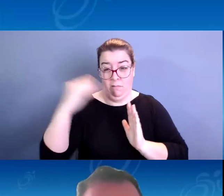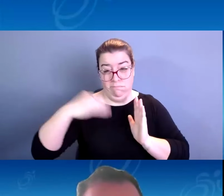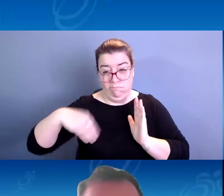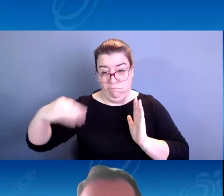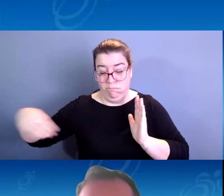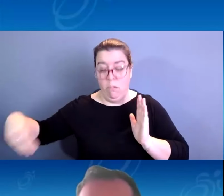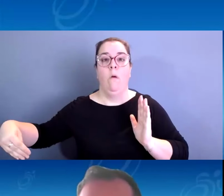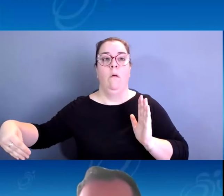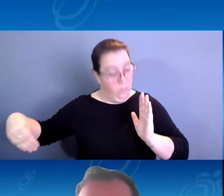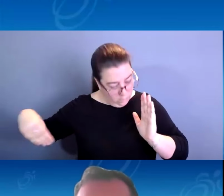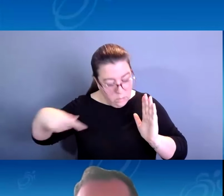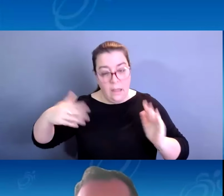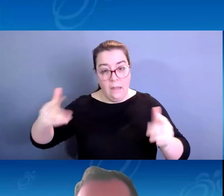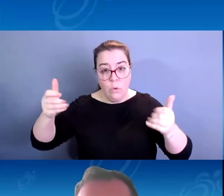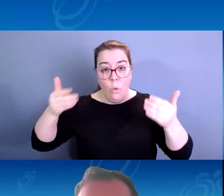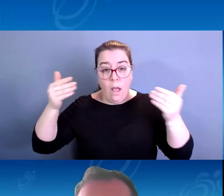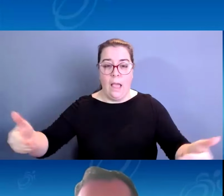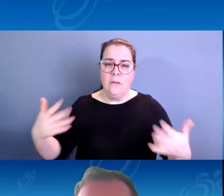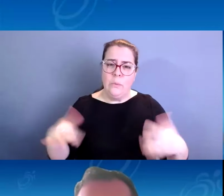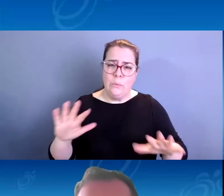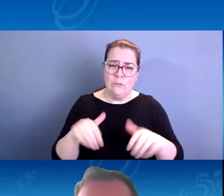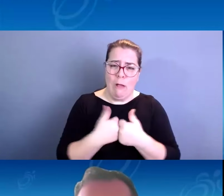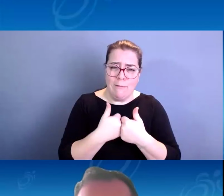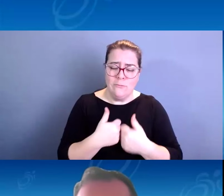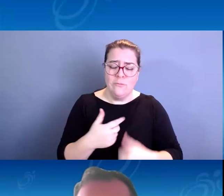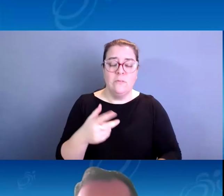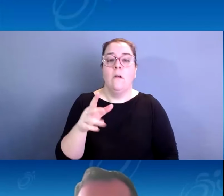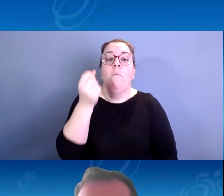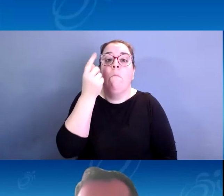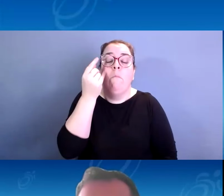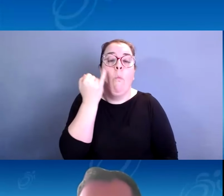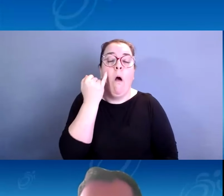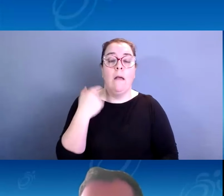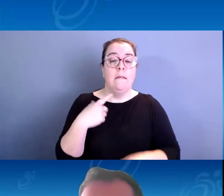There's constant turnover and that's forever changing. That's not a constant 32,000.